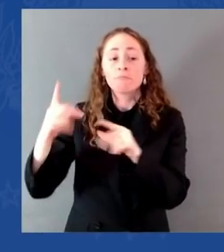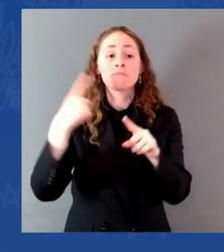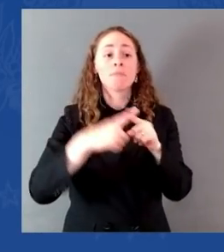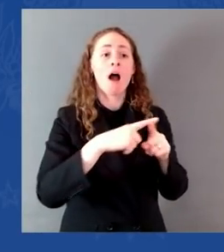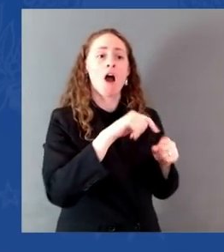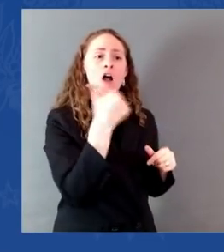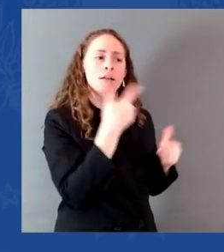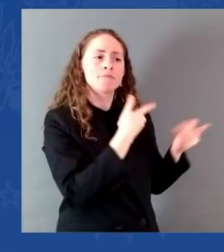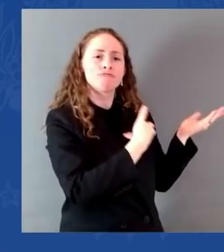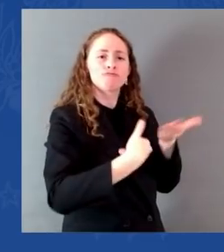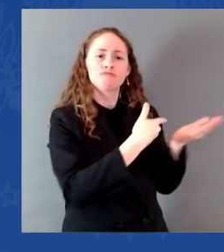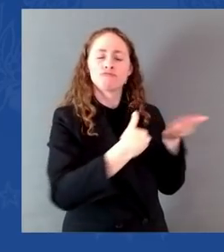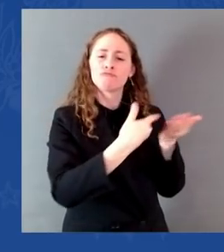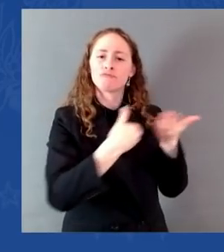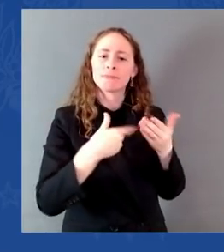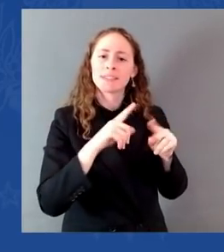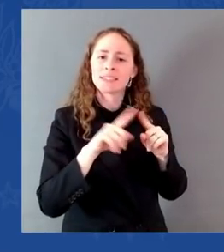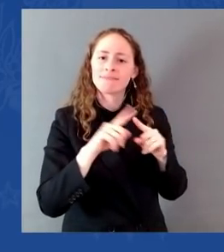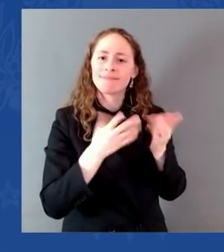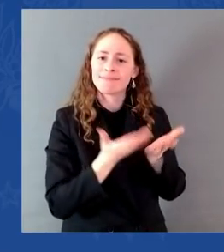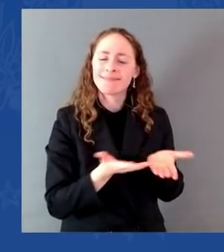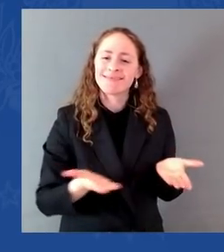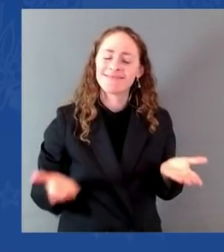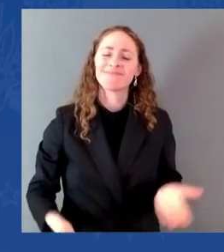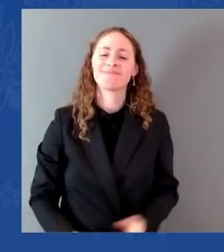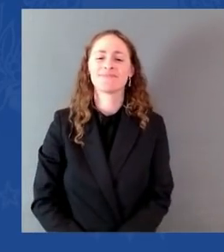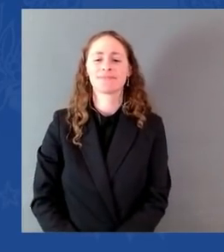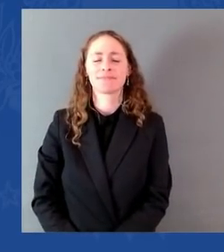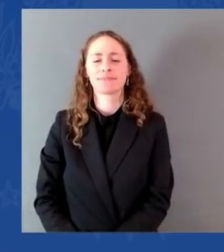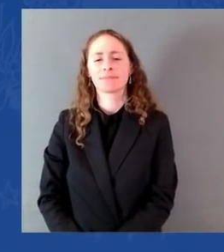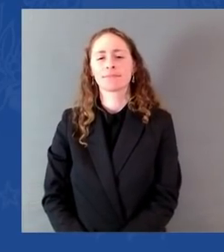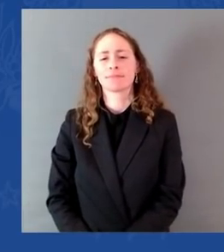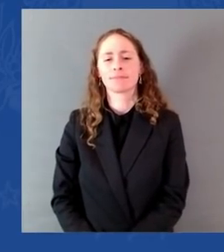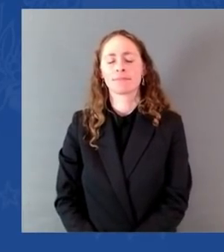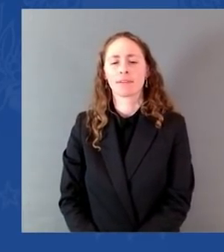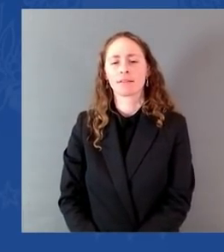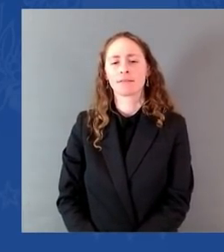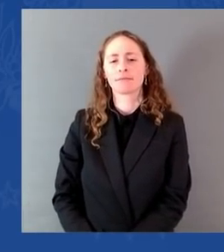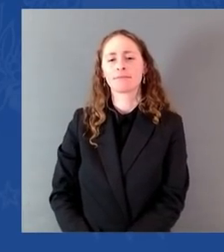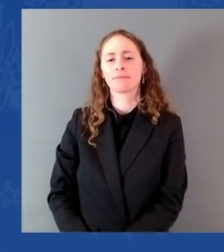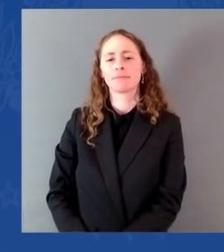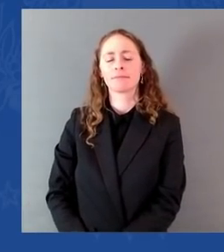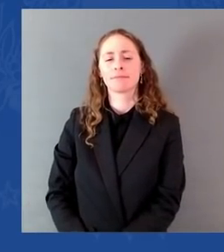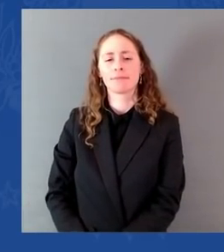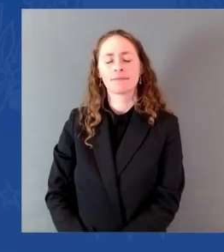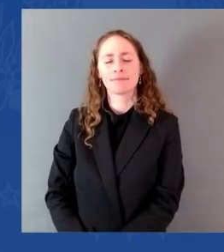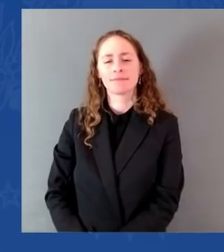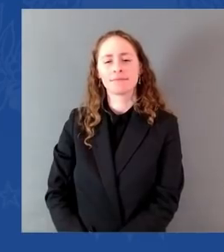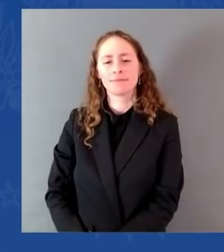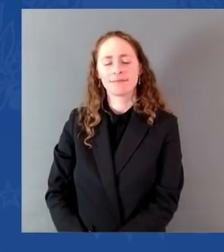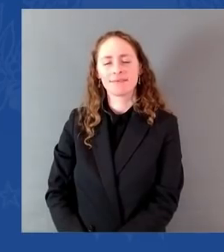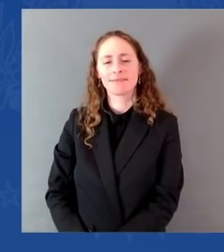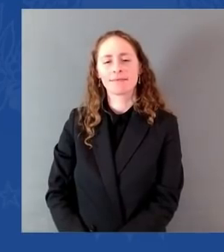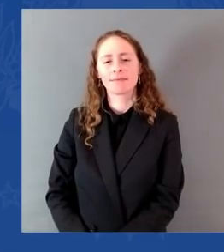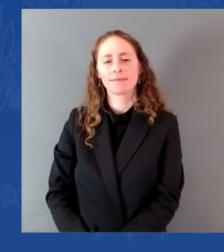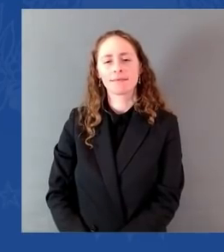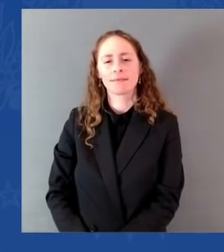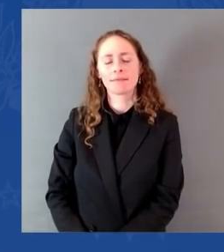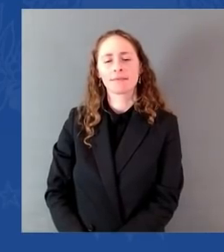something I know a little about. I've been doing it for a long time. You know, the fact is that you're looking at